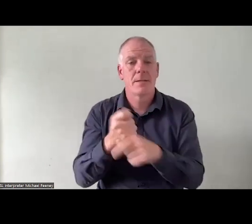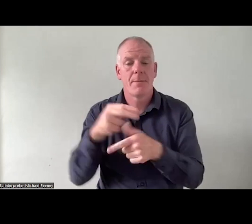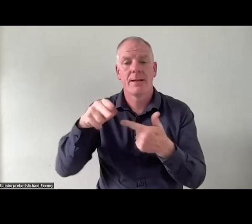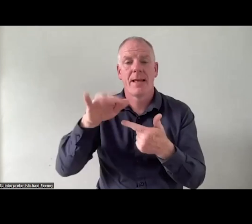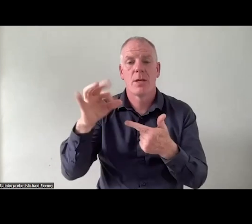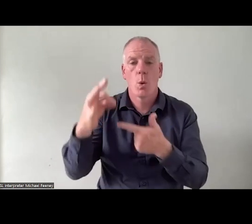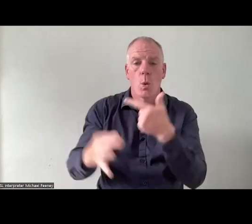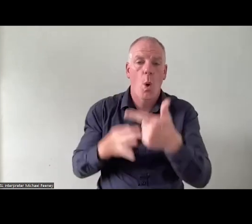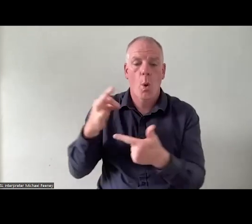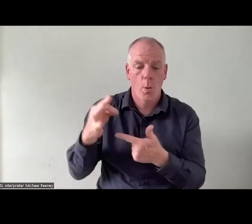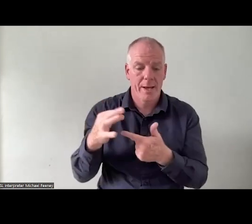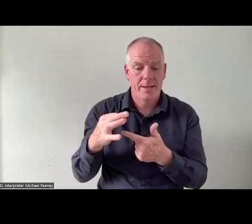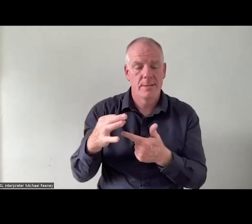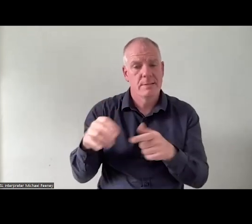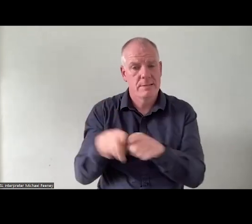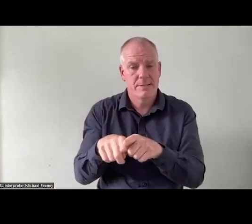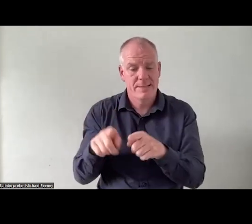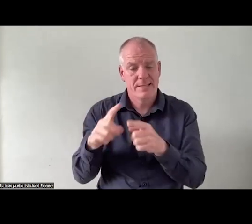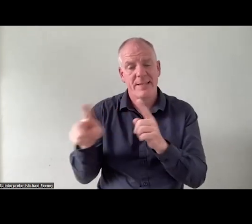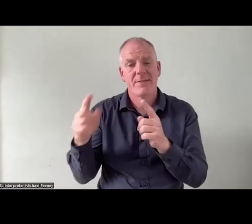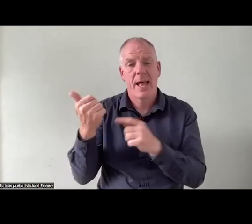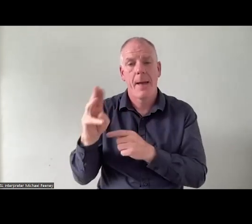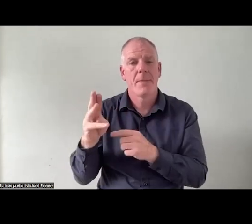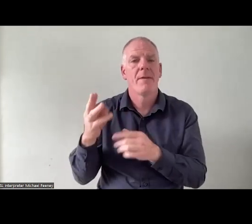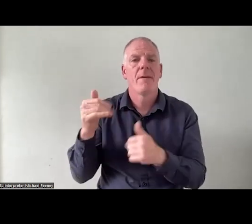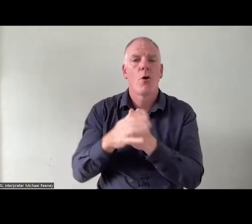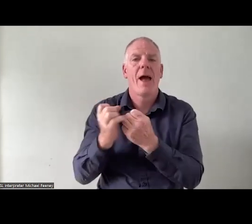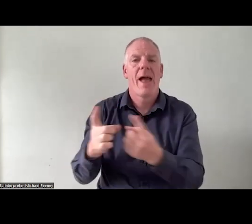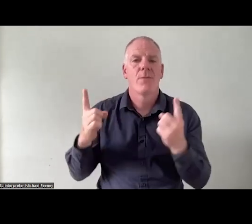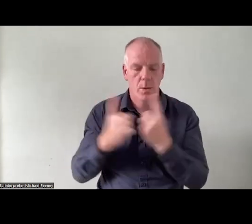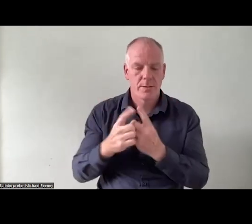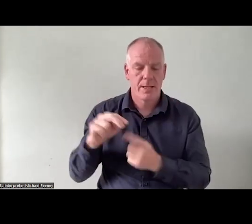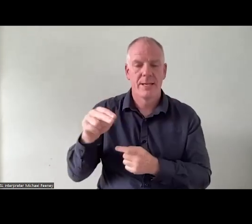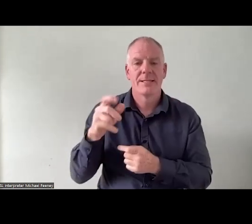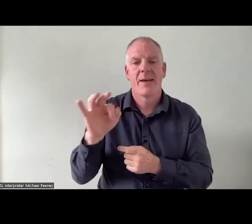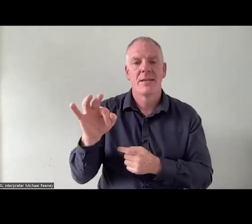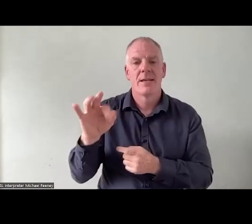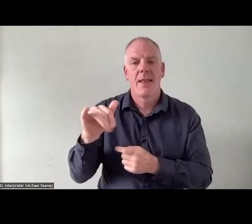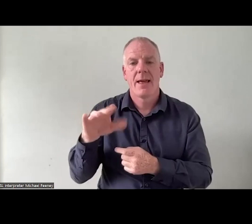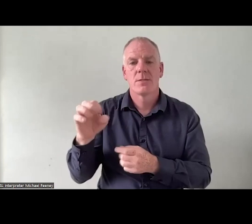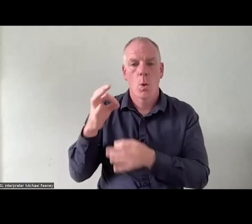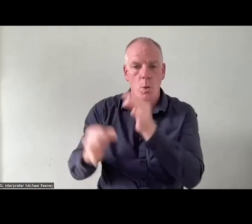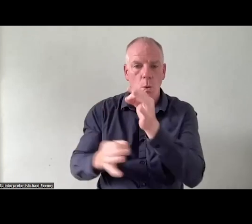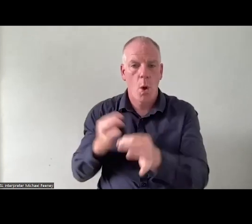which is the sister app which functions for everyone else. NaviLens Go can be used to provide information for people with low vision,